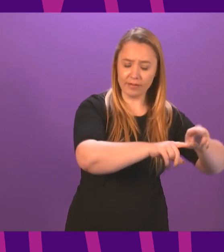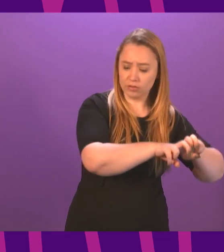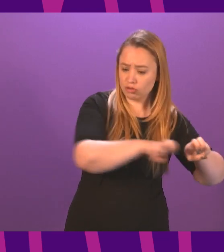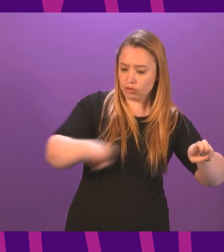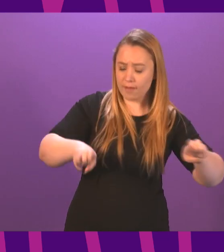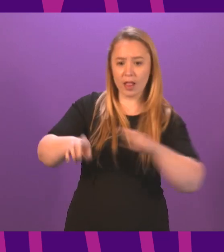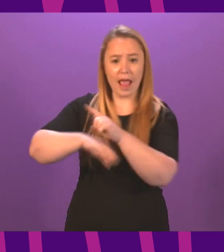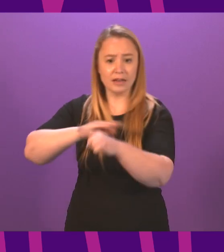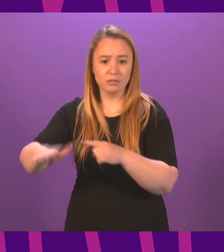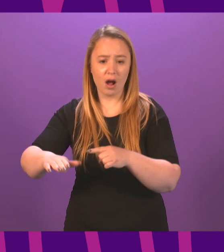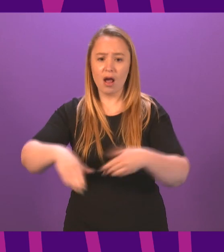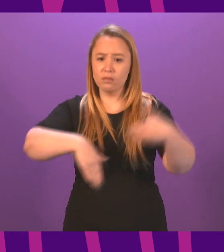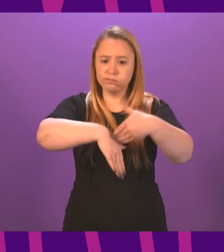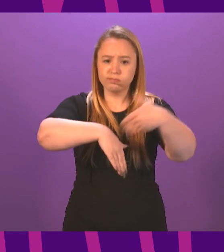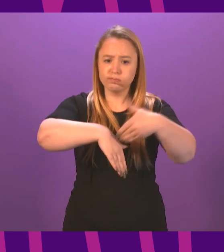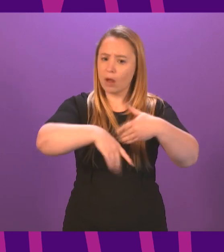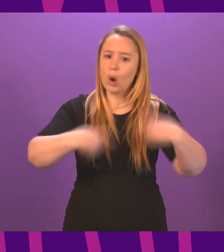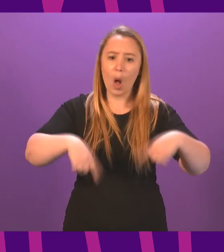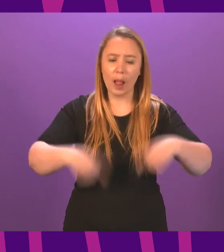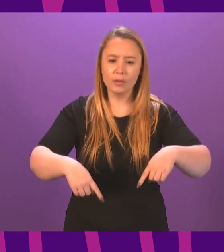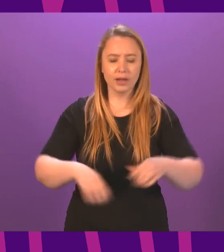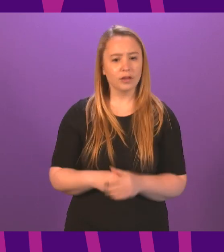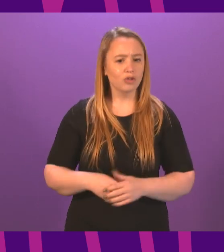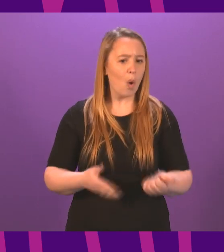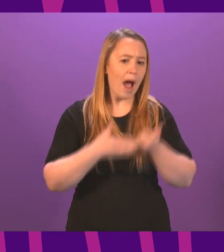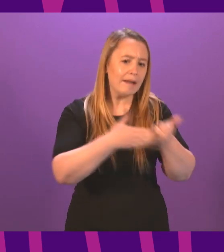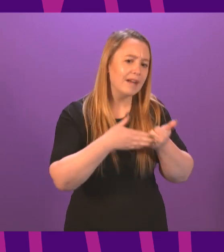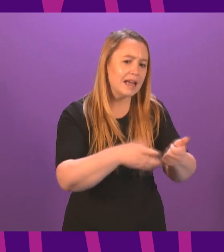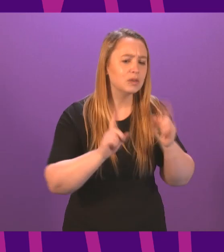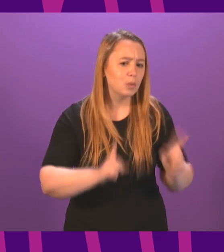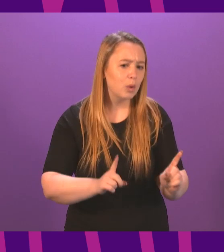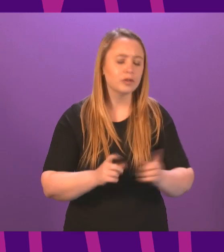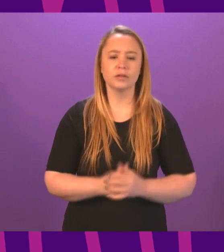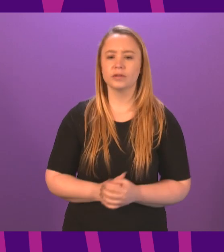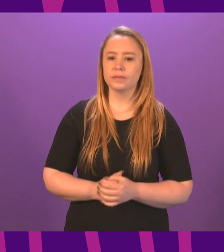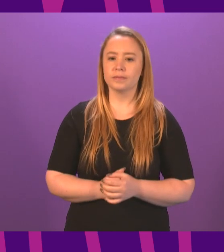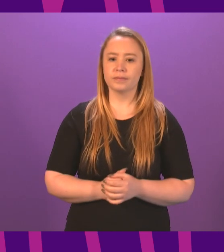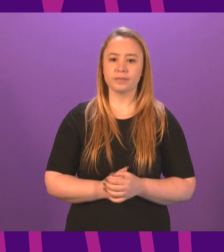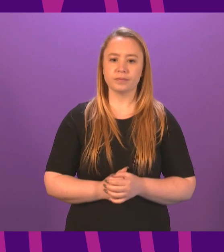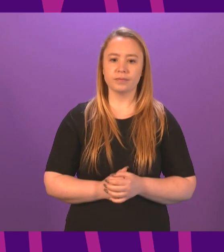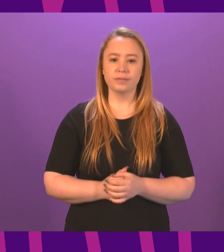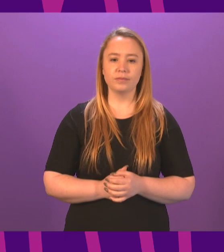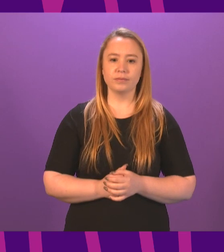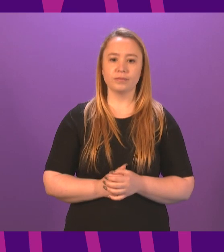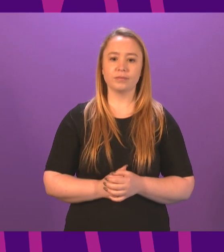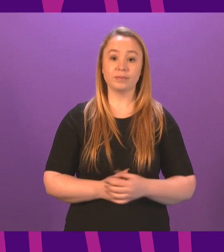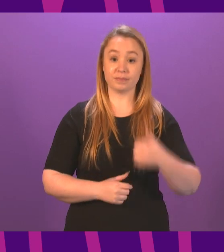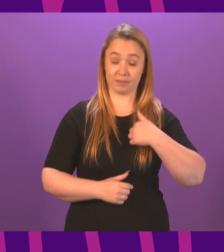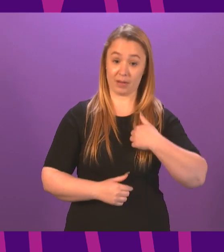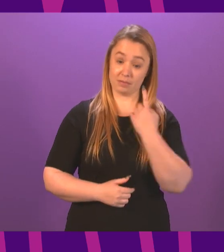the First Minister’s advice today to Linzi Page? The First Minister: I wrote to Linzi this morning to clarify the